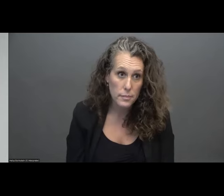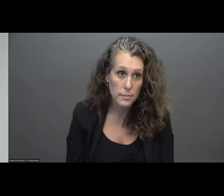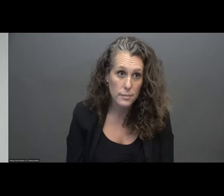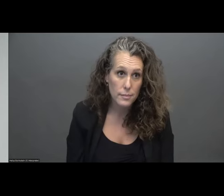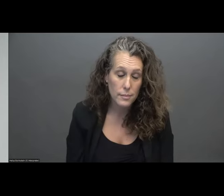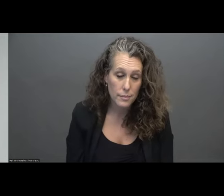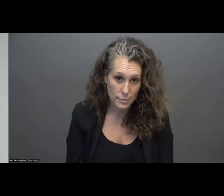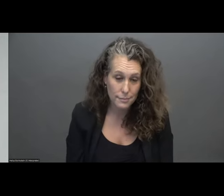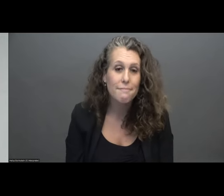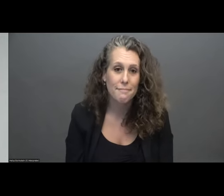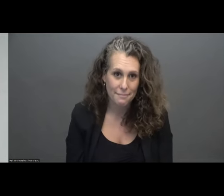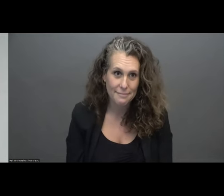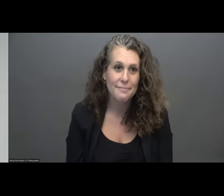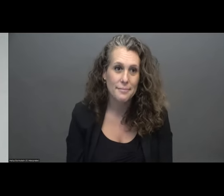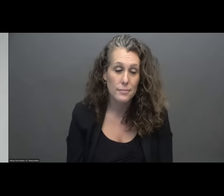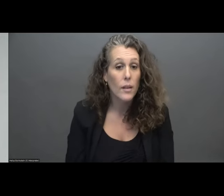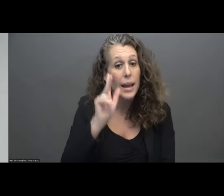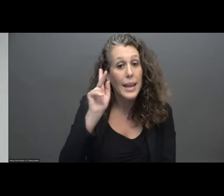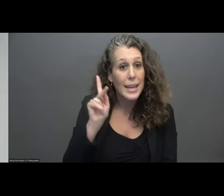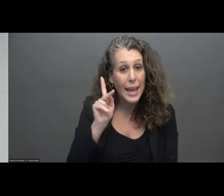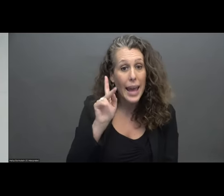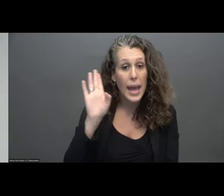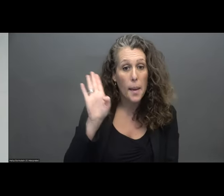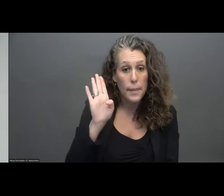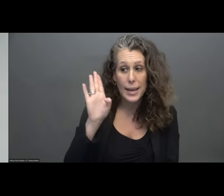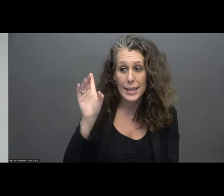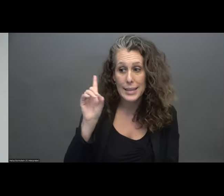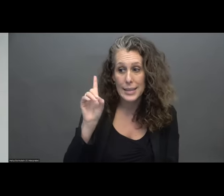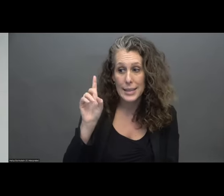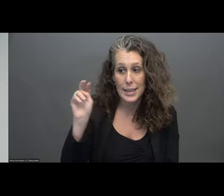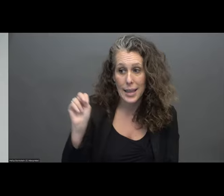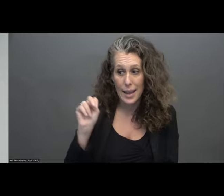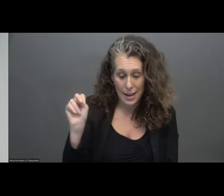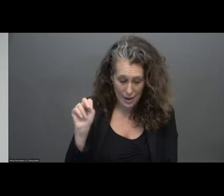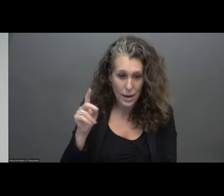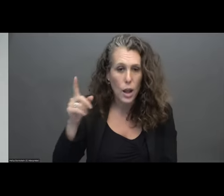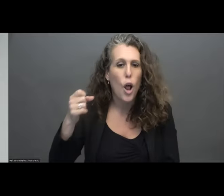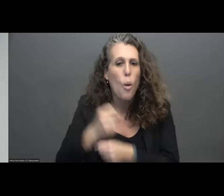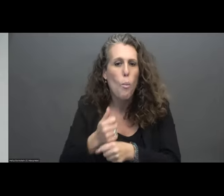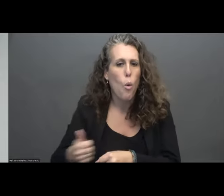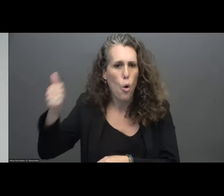with disabilities the network, strictly speaking, KBDN is an employer led initiative championing